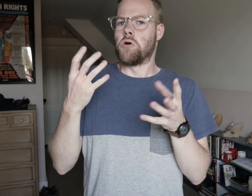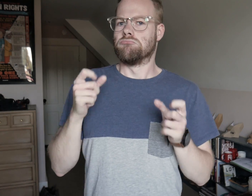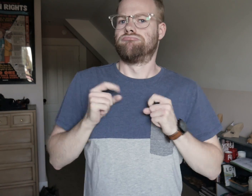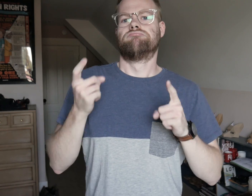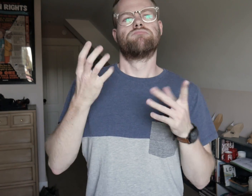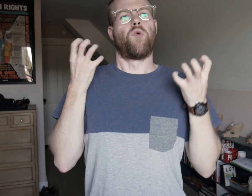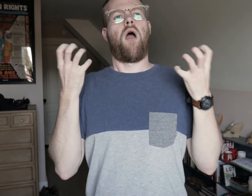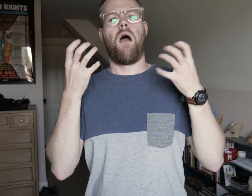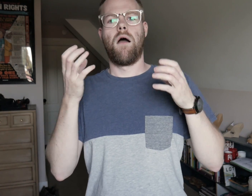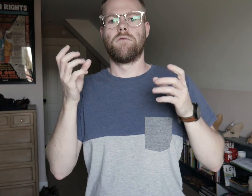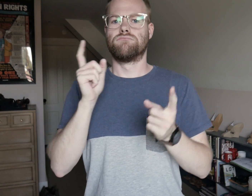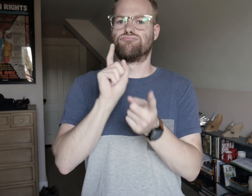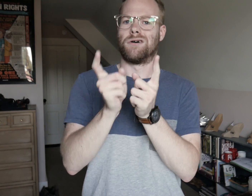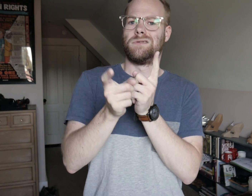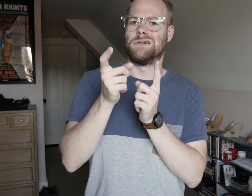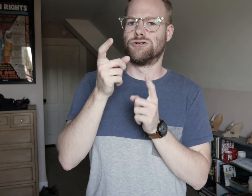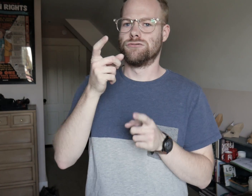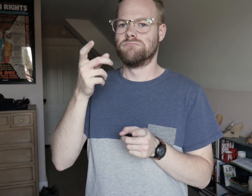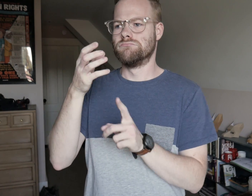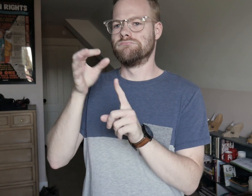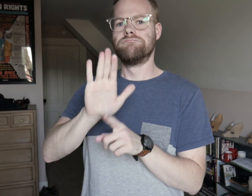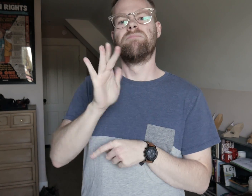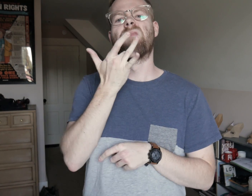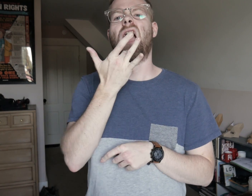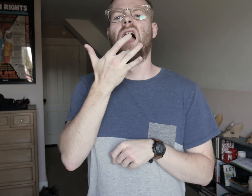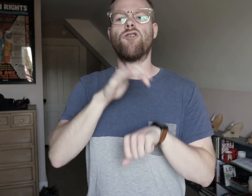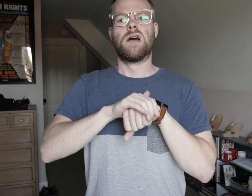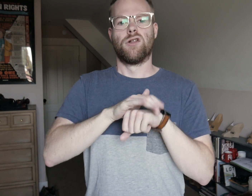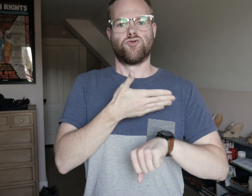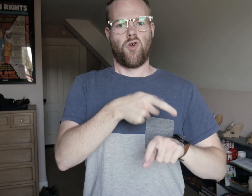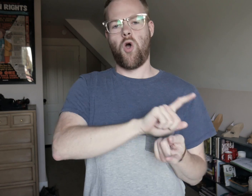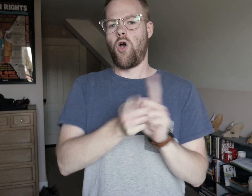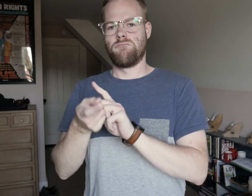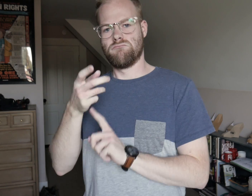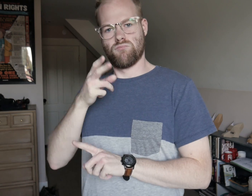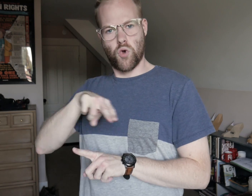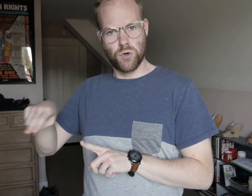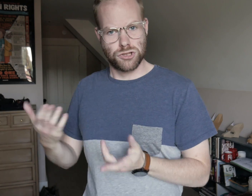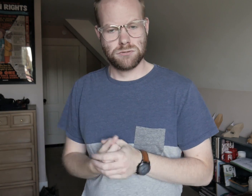and suddenly wanted to do a translation cover of your favorite English song into Norwegian.